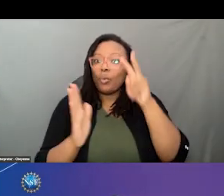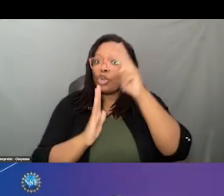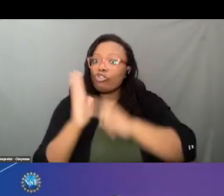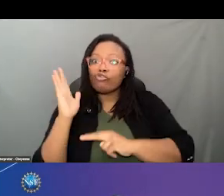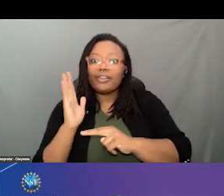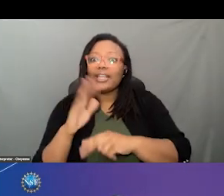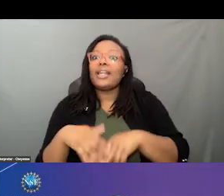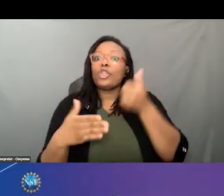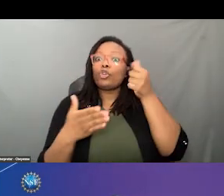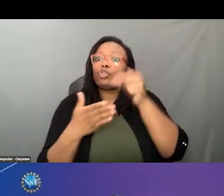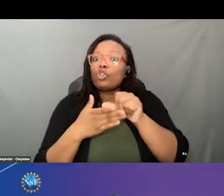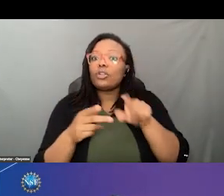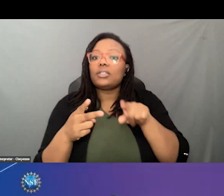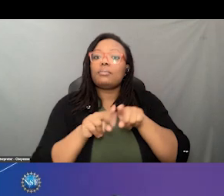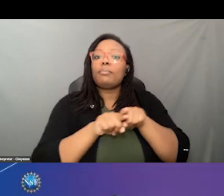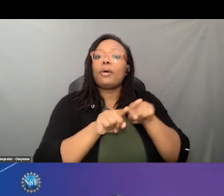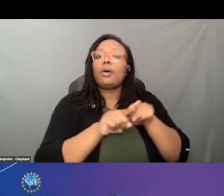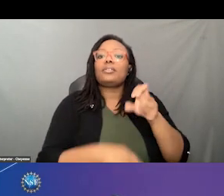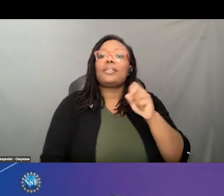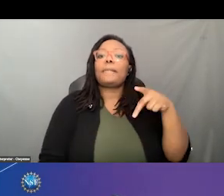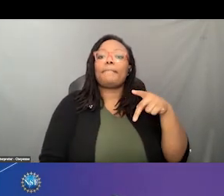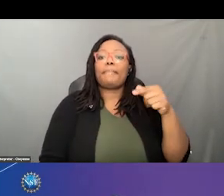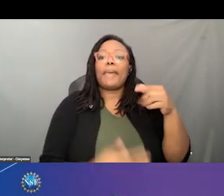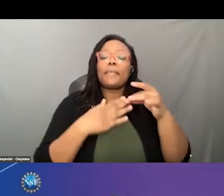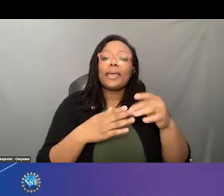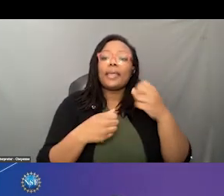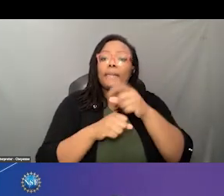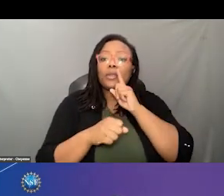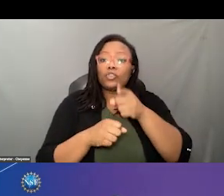You really should read those notices as well as the PAPP Guide and make sure